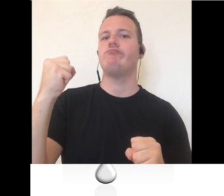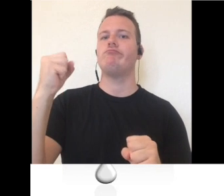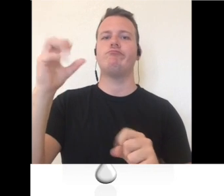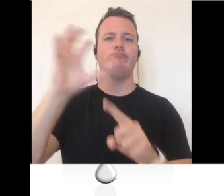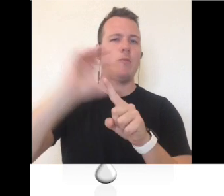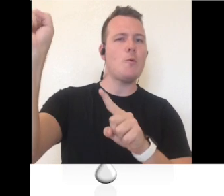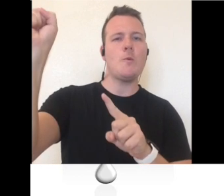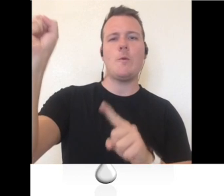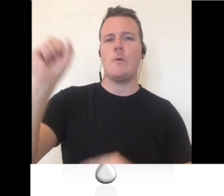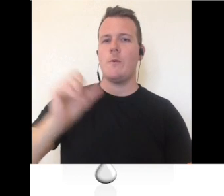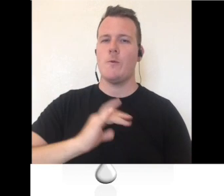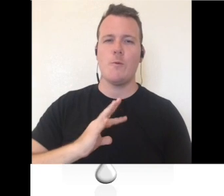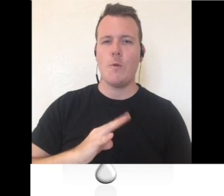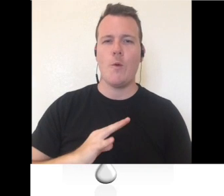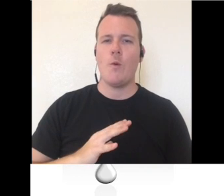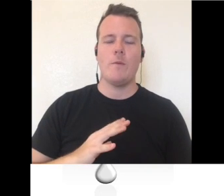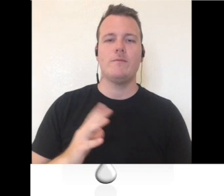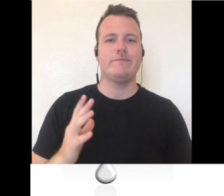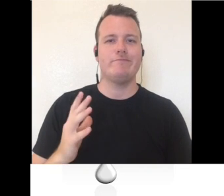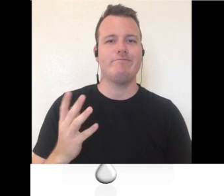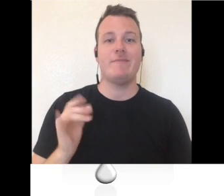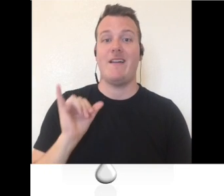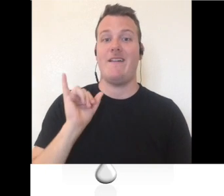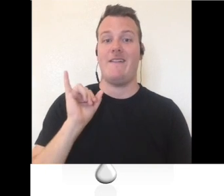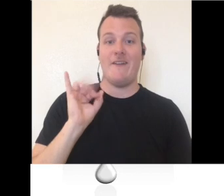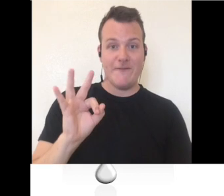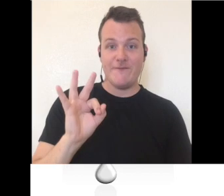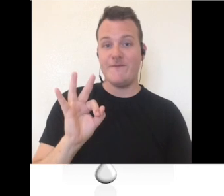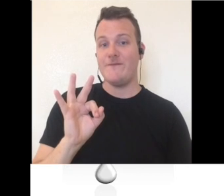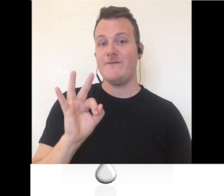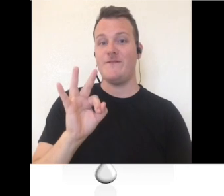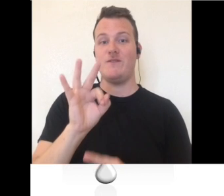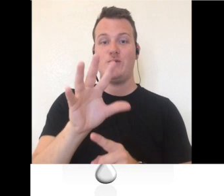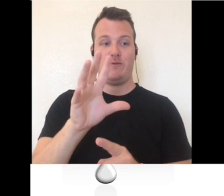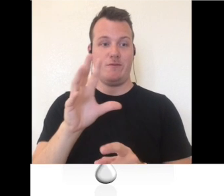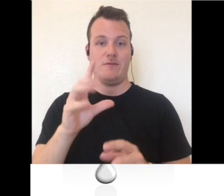gonna rock, and it's gonna- it's gonna- it's going to be the coolest thing known